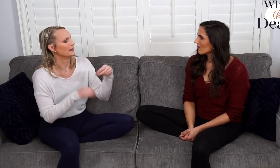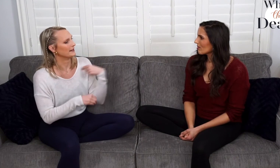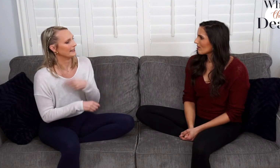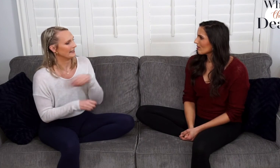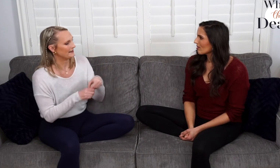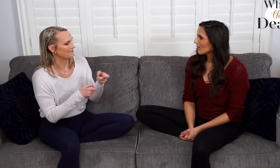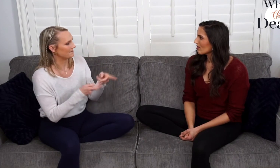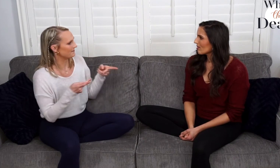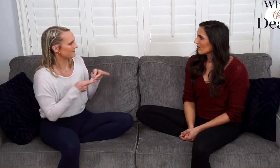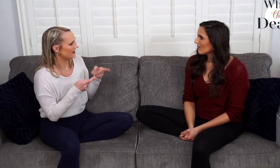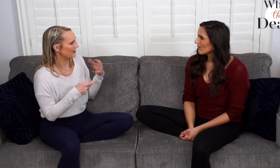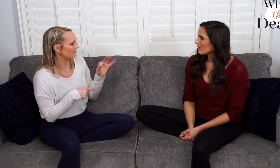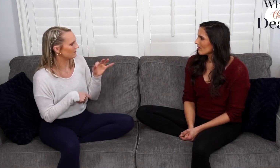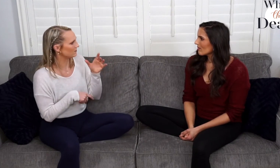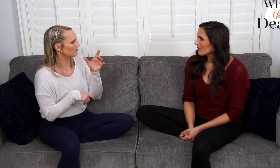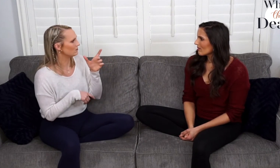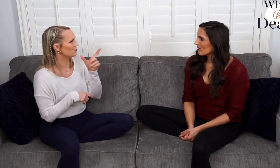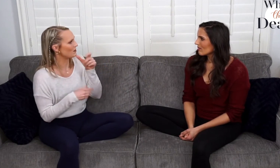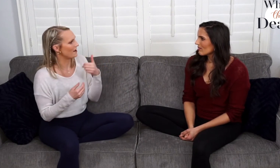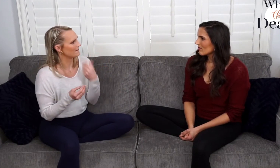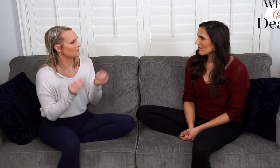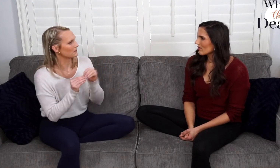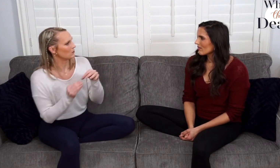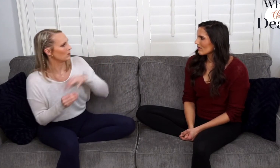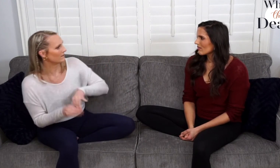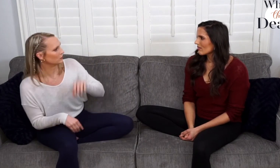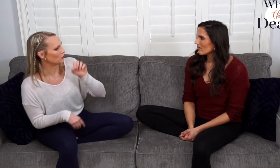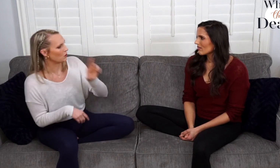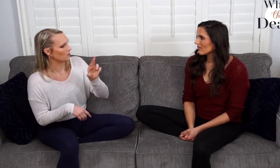puts us in a position of who has more privilege